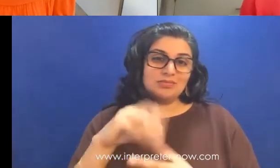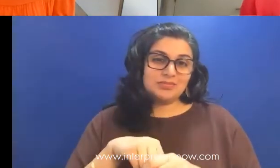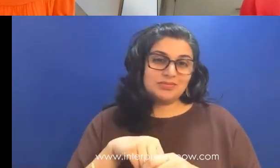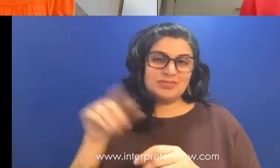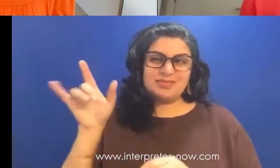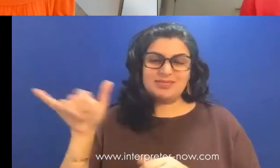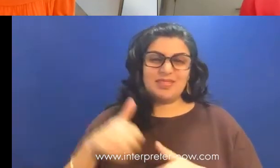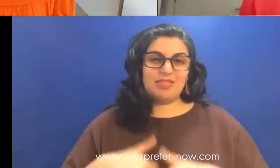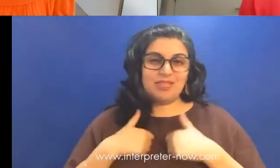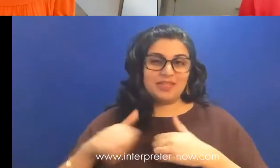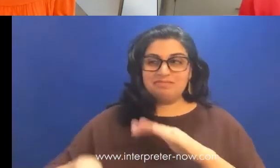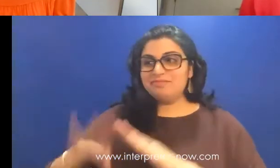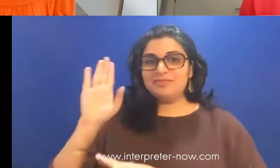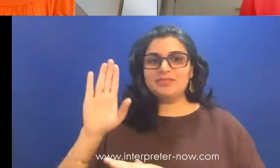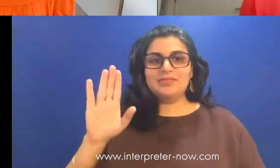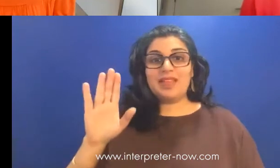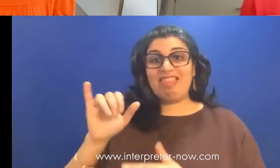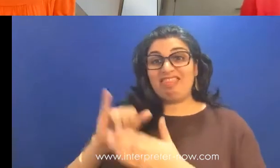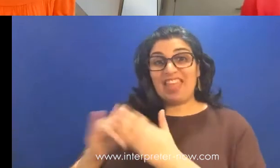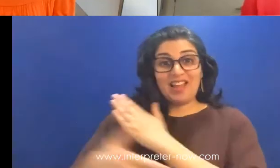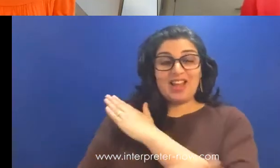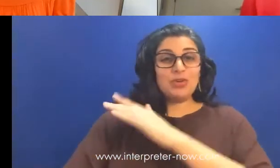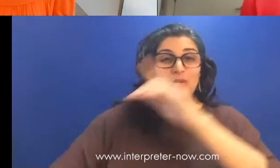is a very racially diverse country.